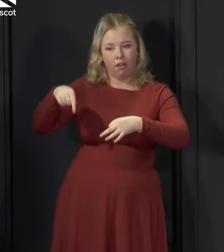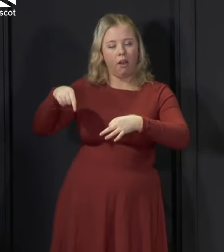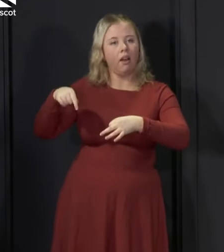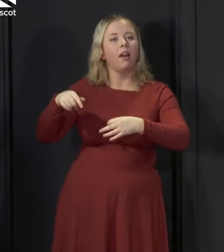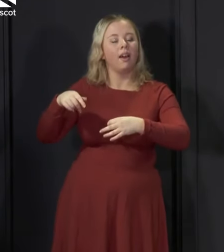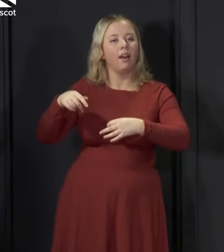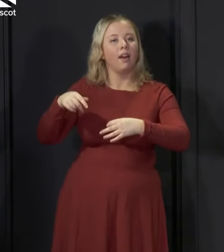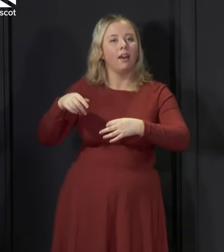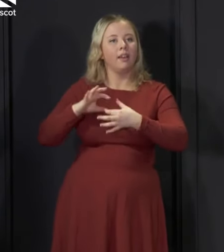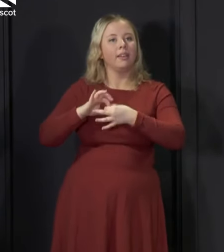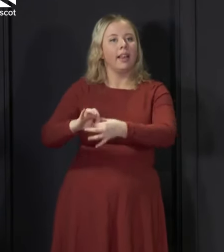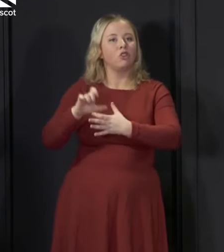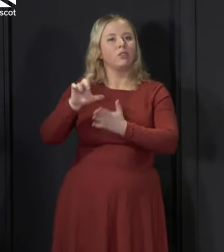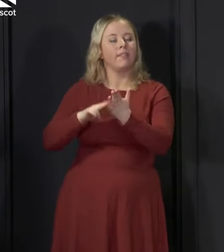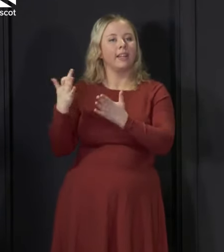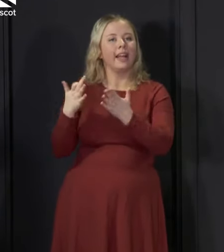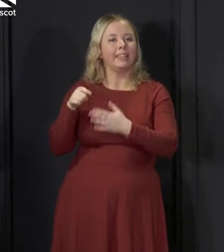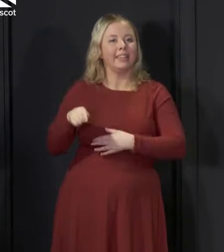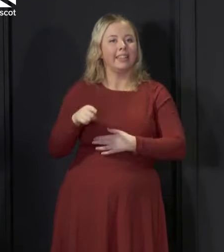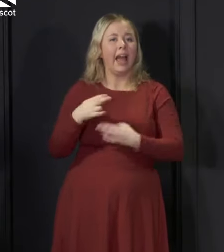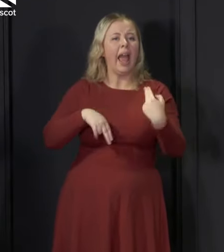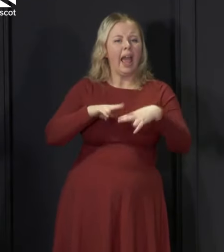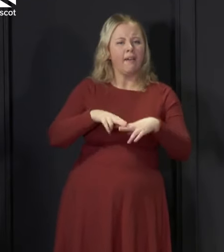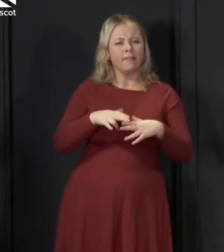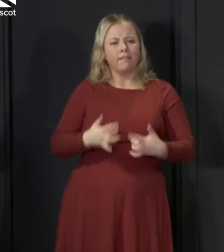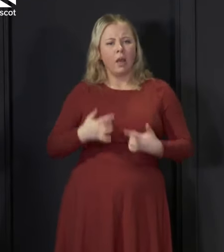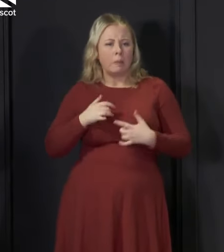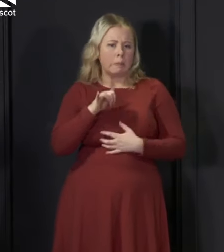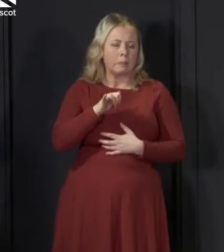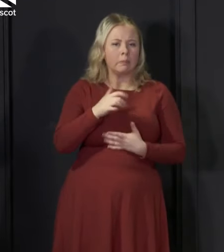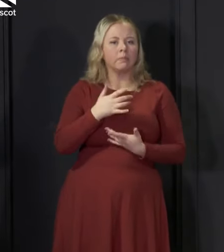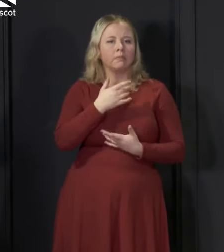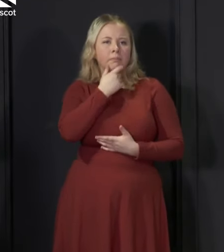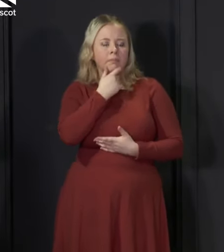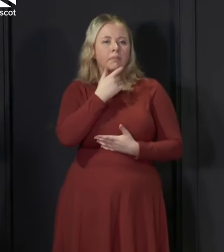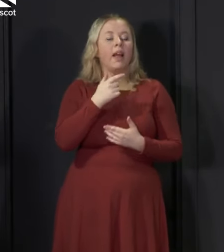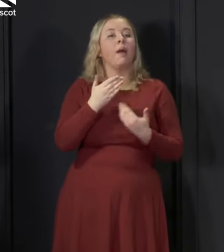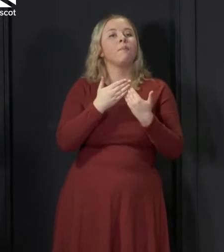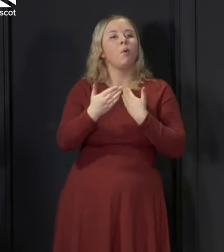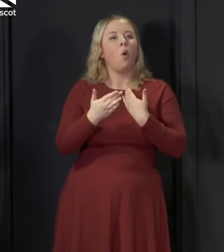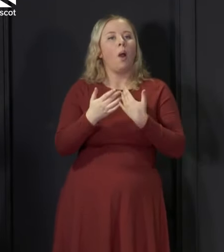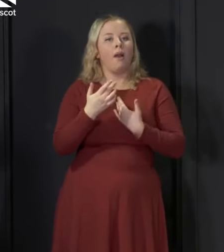that leads to a death certificate. Otherwise you get into a much more subjective way of